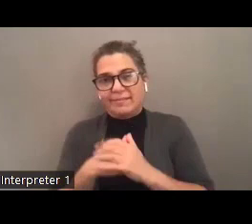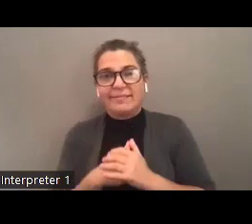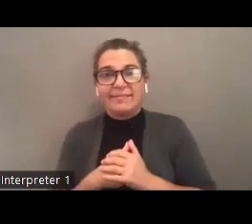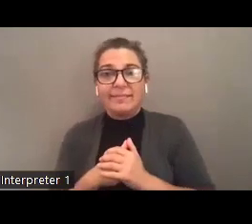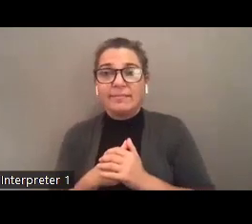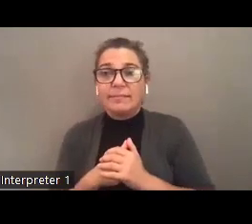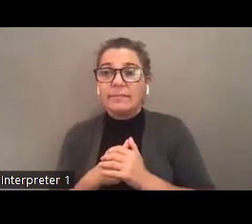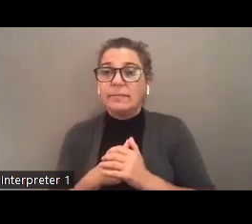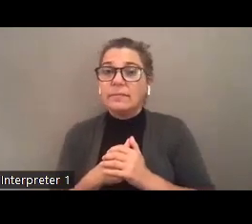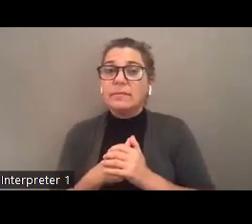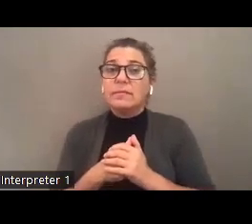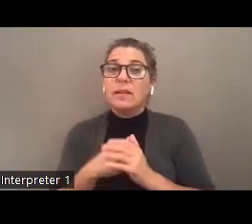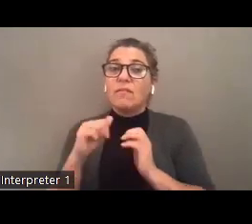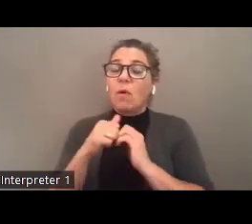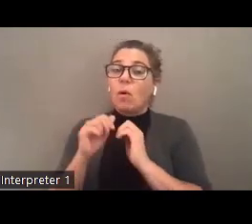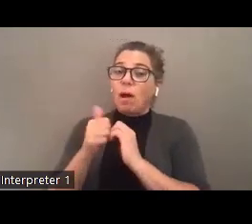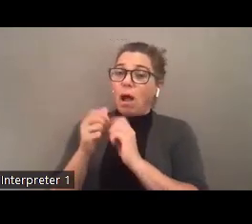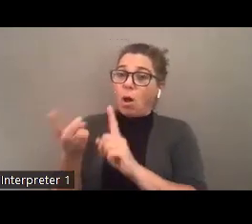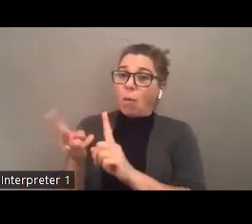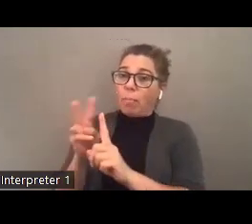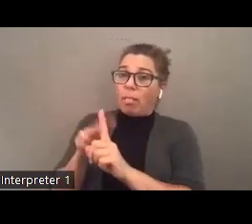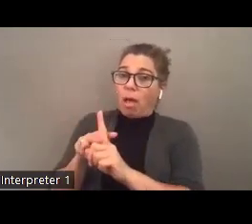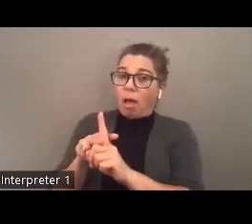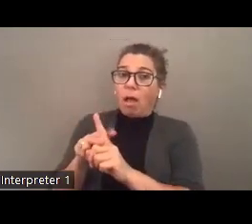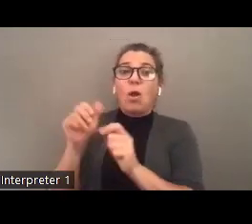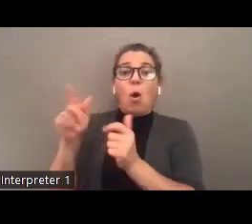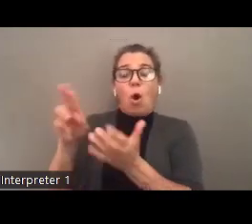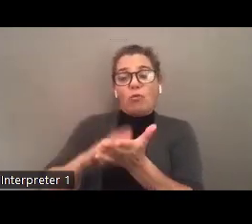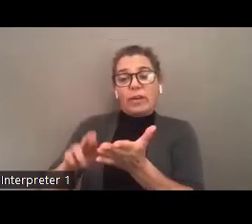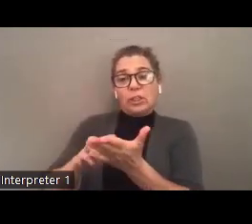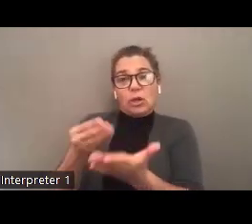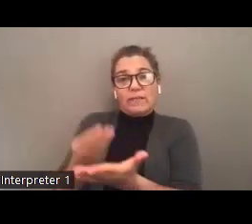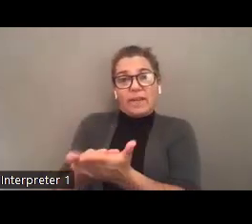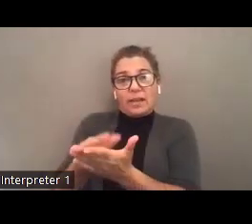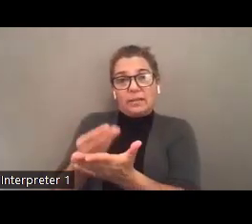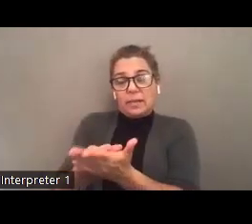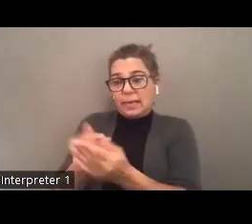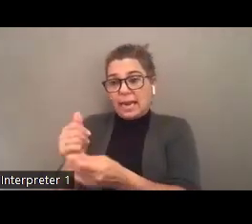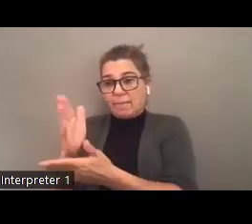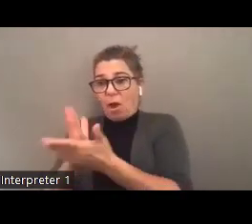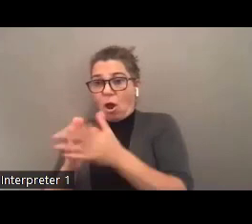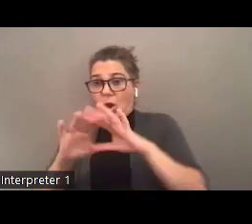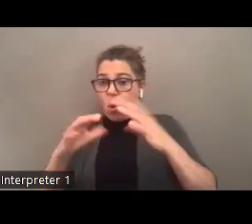And in terms of applicability, all research funded in part or whole by NIH